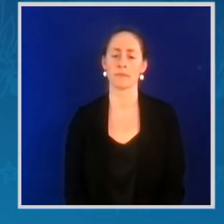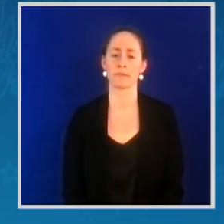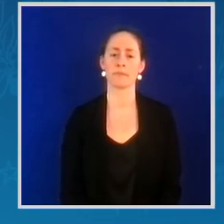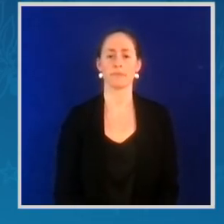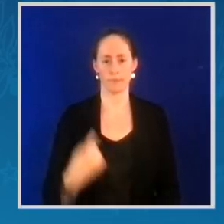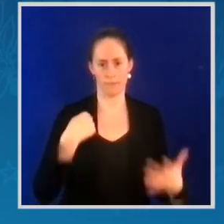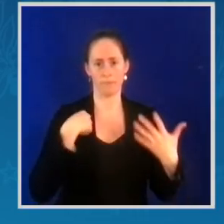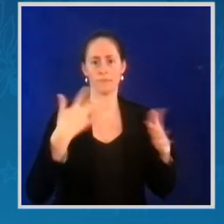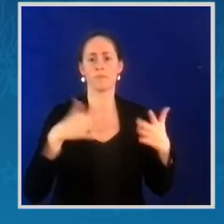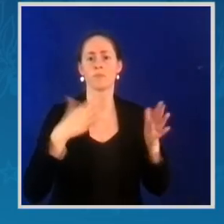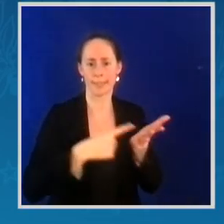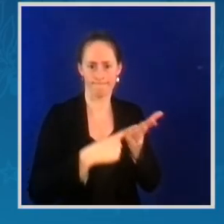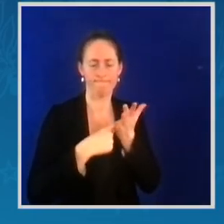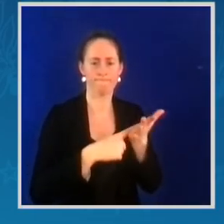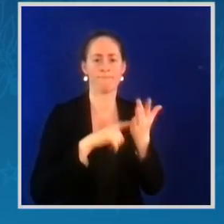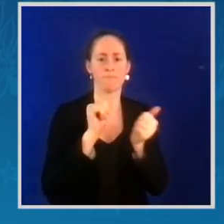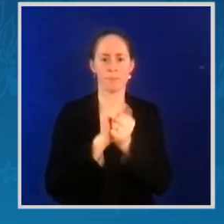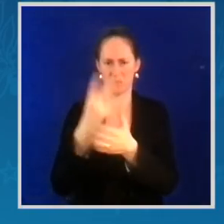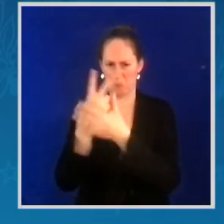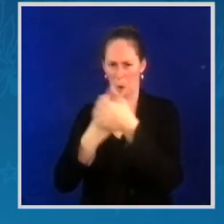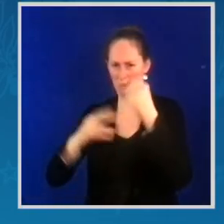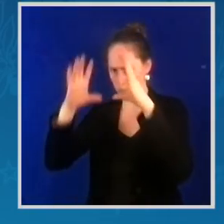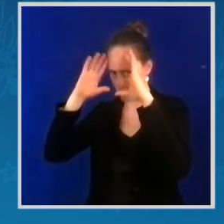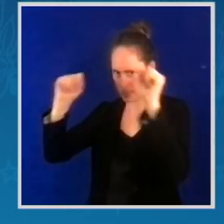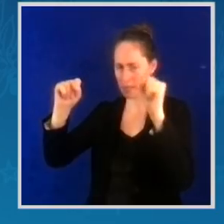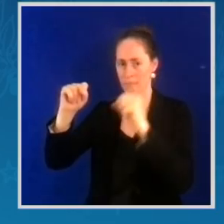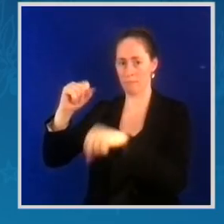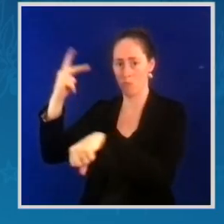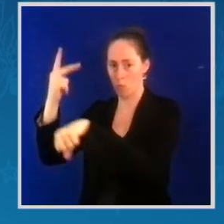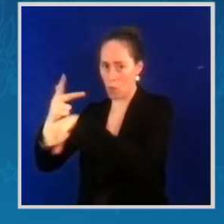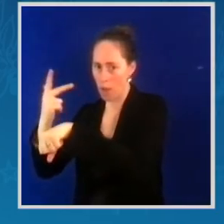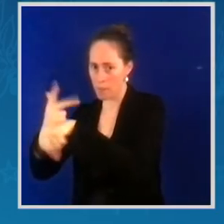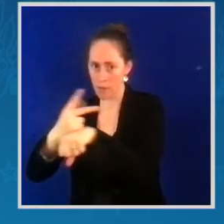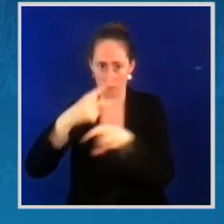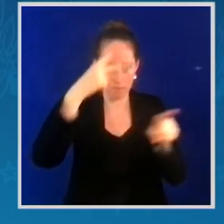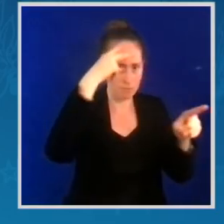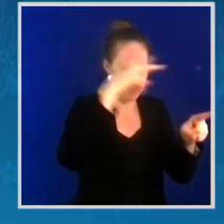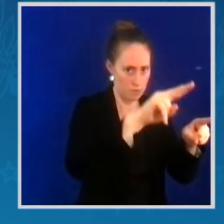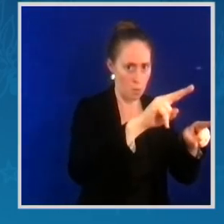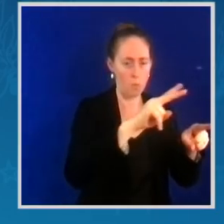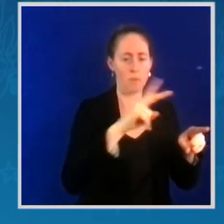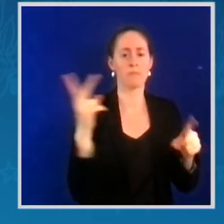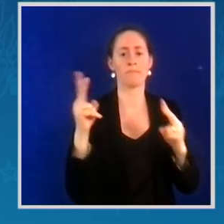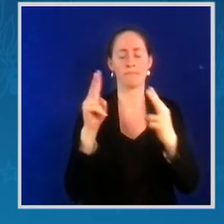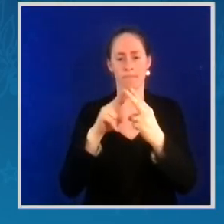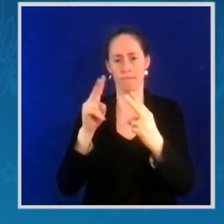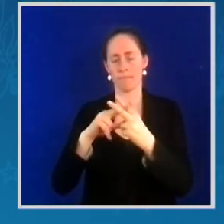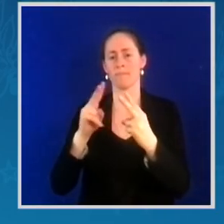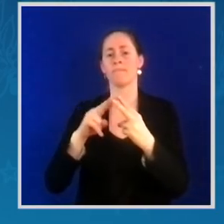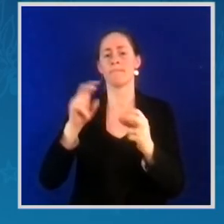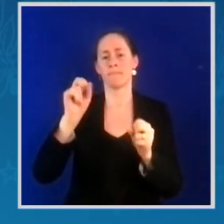of where we are setting up a working group to actually address that and figure out how we can move forward in that regard.